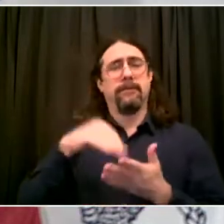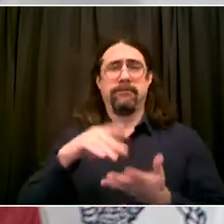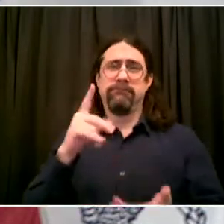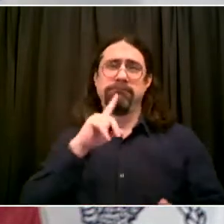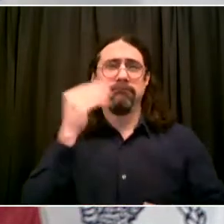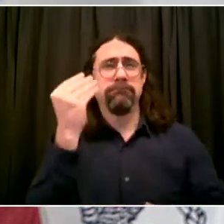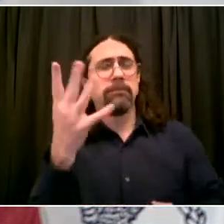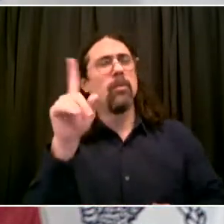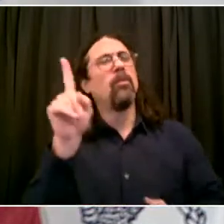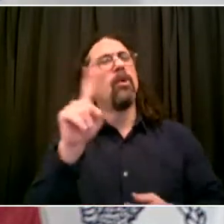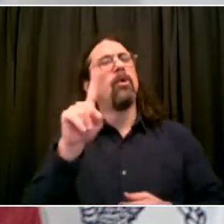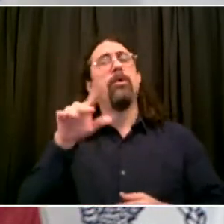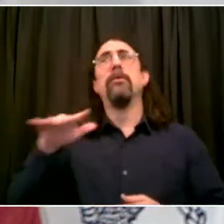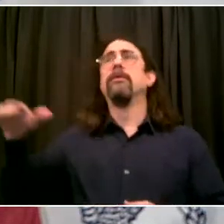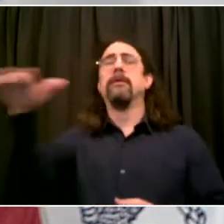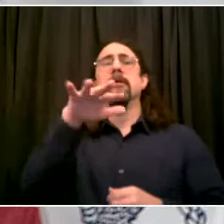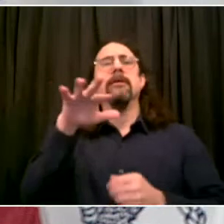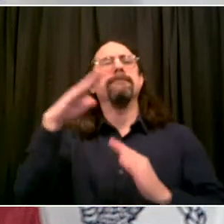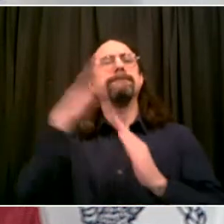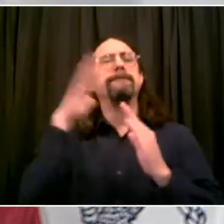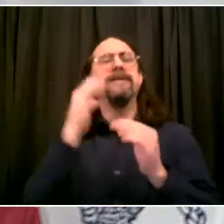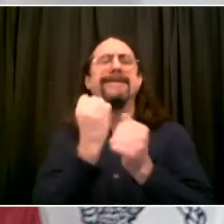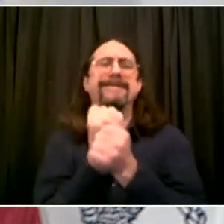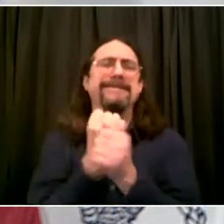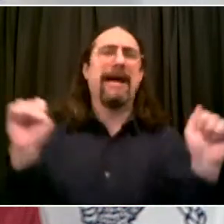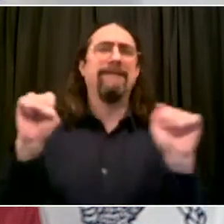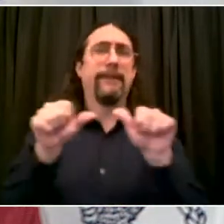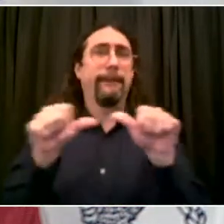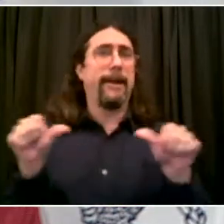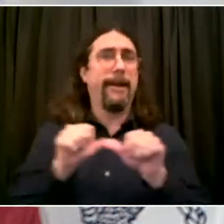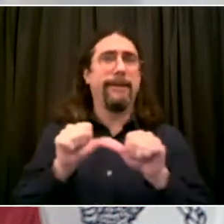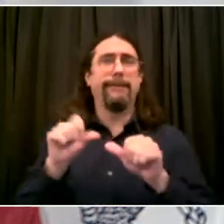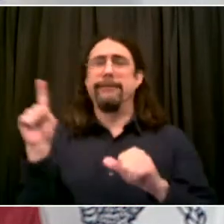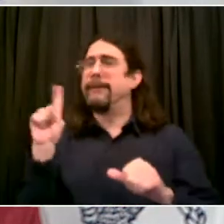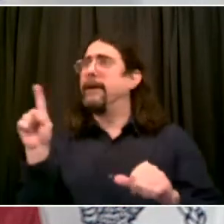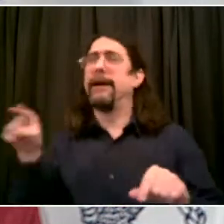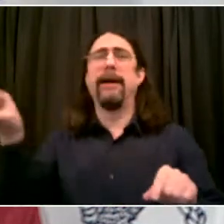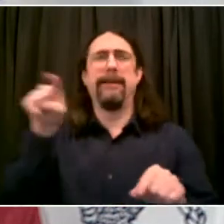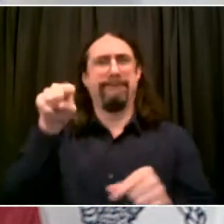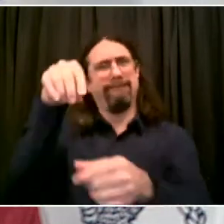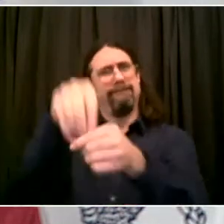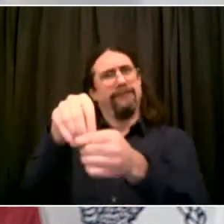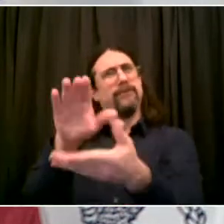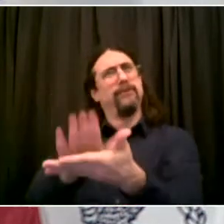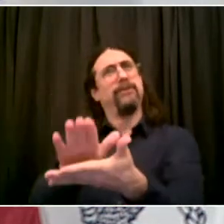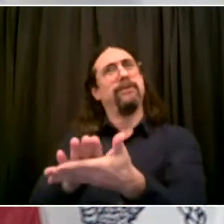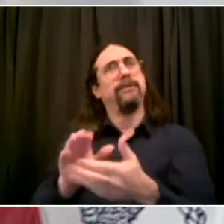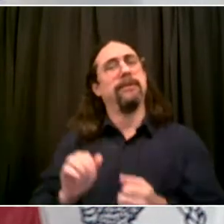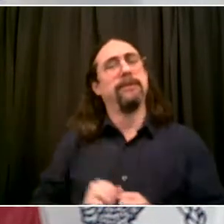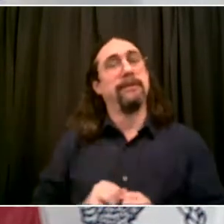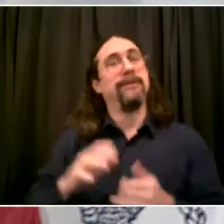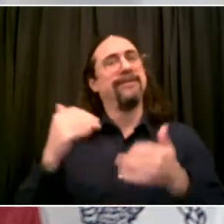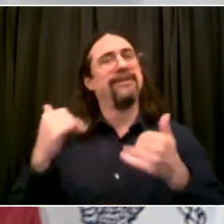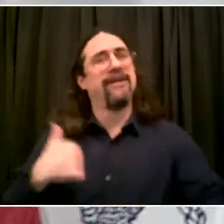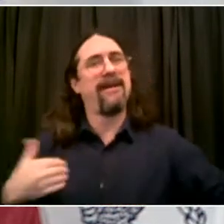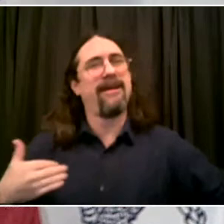AND YES, NEW YORK PUBLIC SCHOOLS ARE THE SAFEST PLACE TO BE IN NEEYOW RRK CITY RIGHT NOW. WE E N'DOT T HAVEVE